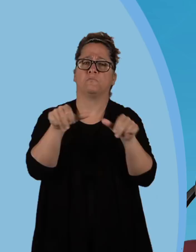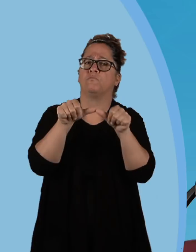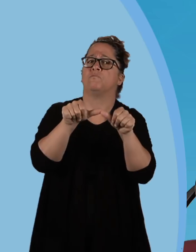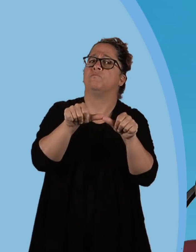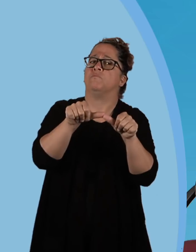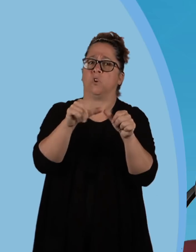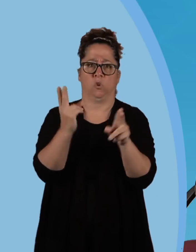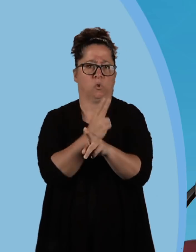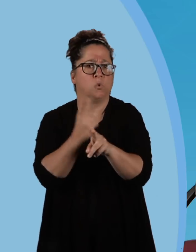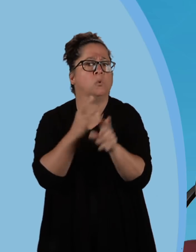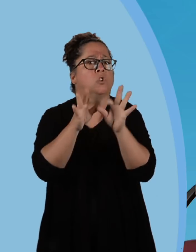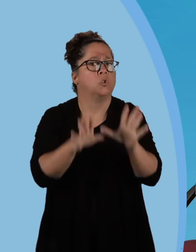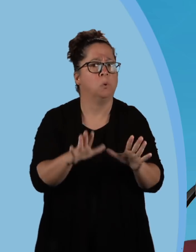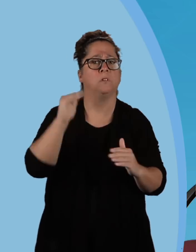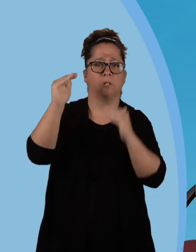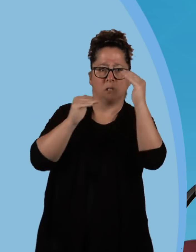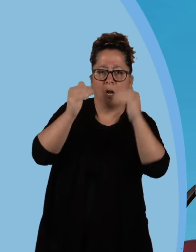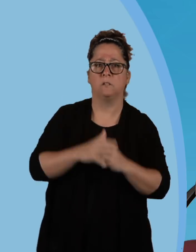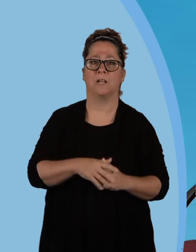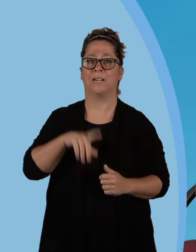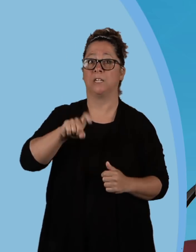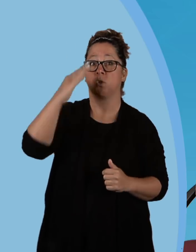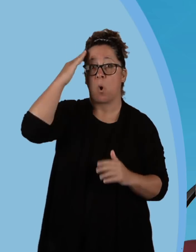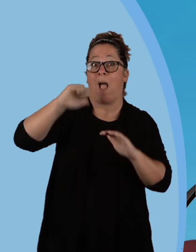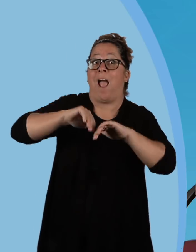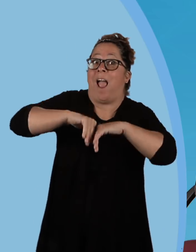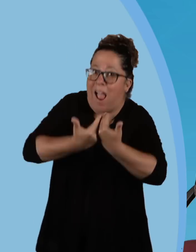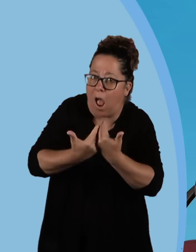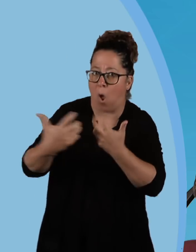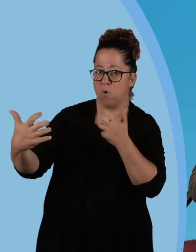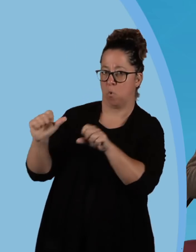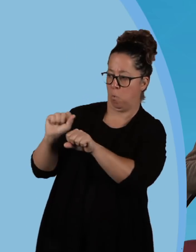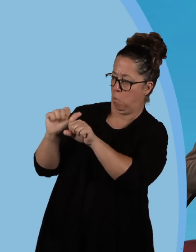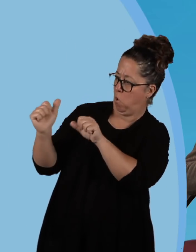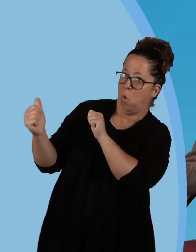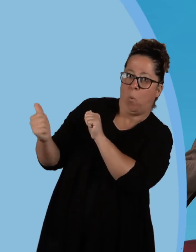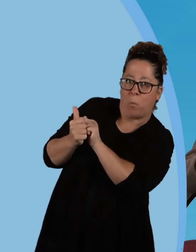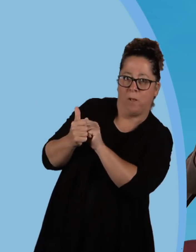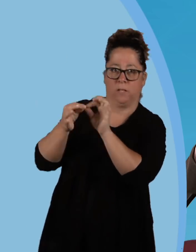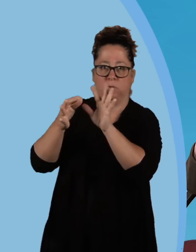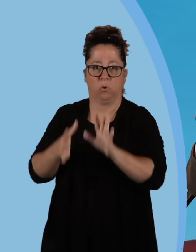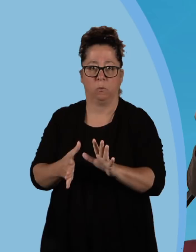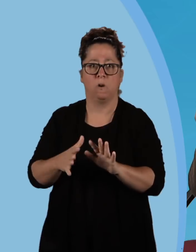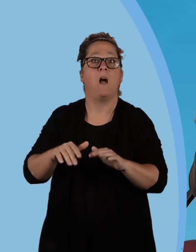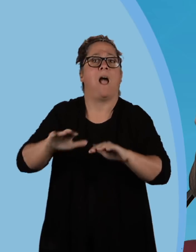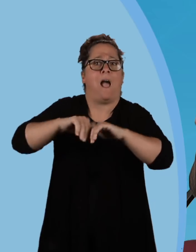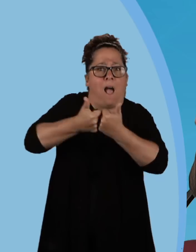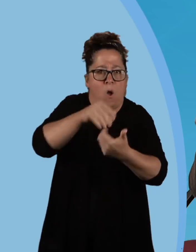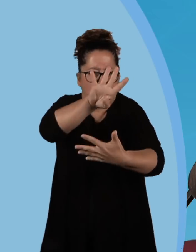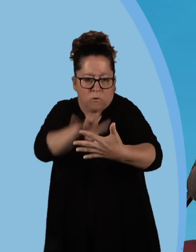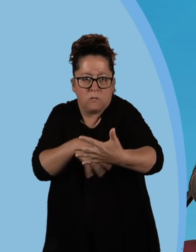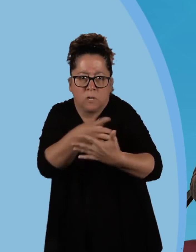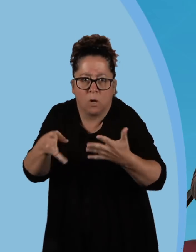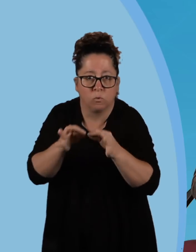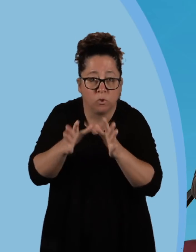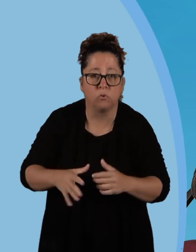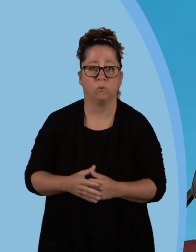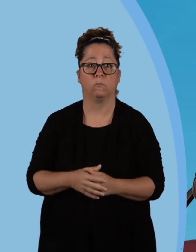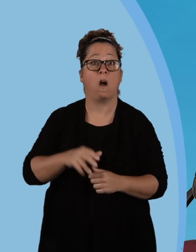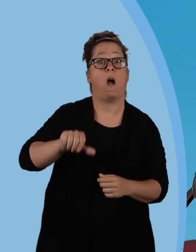they should know how to use an interpreter as an adult. Many of them are going to continue to use interpreters as adults, and they need to know